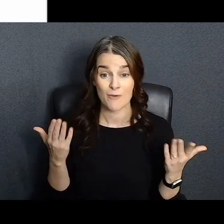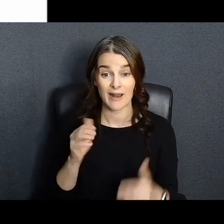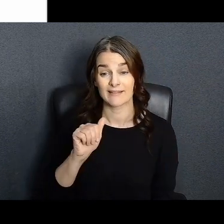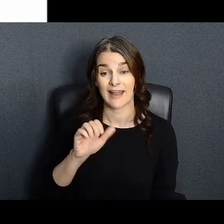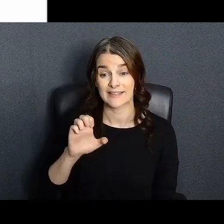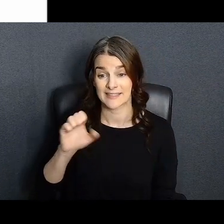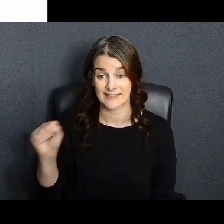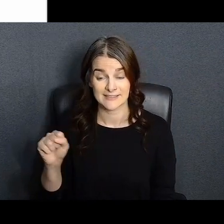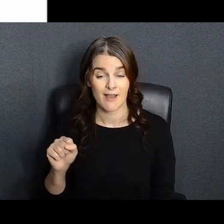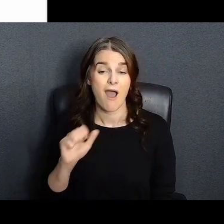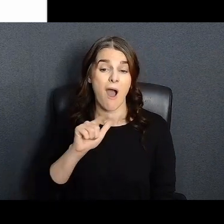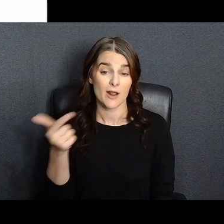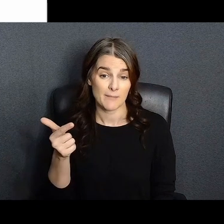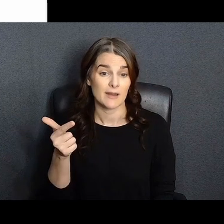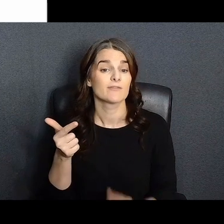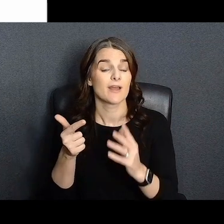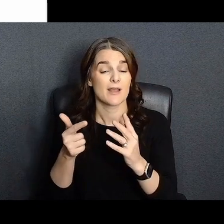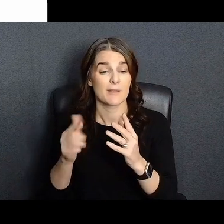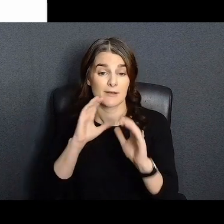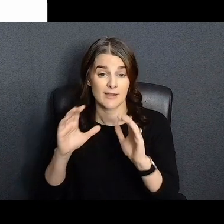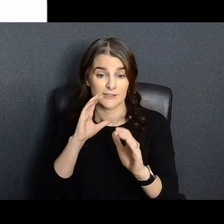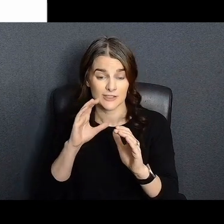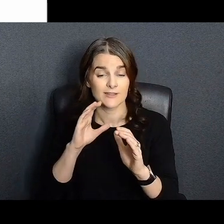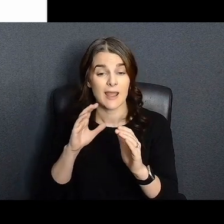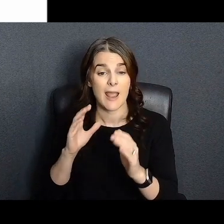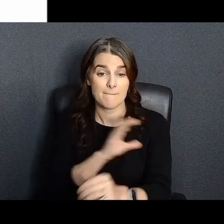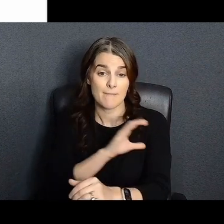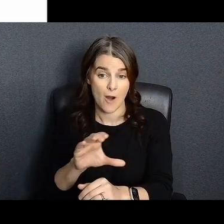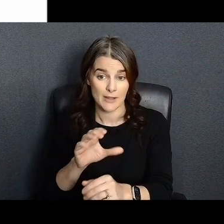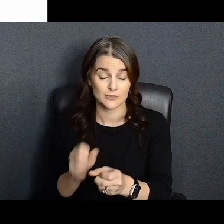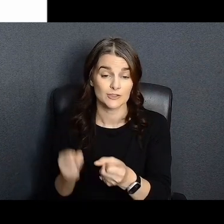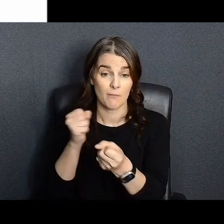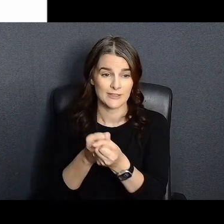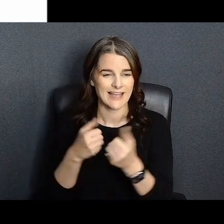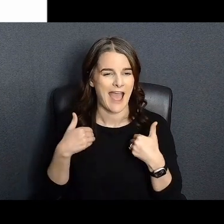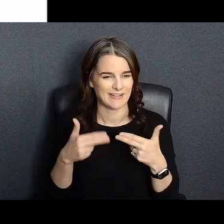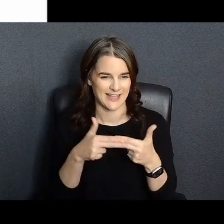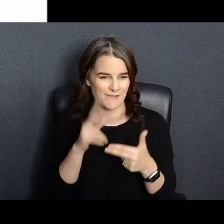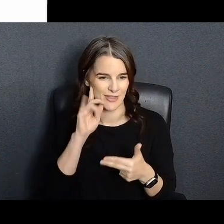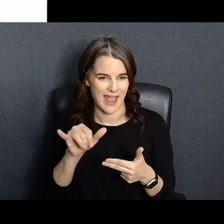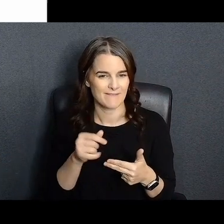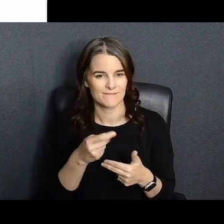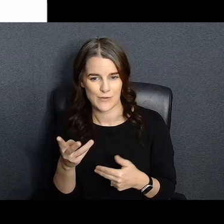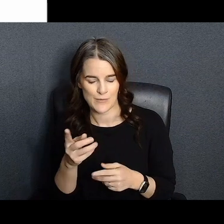Augmentative Communication Empowerment Supports. We have a slide for that in just a few. And then our aaccommunity.net website